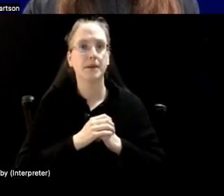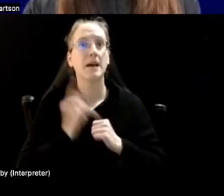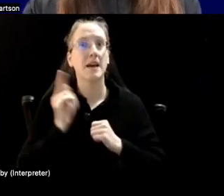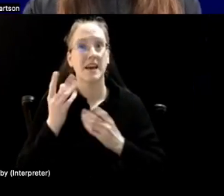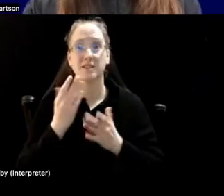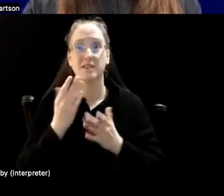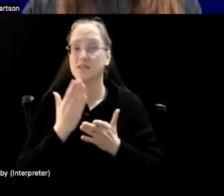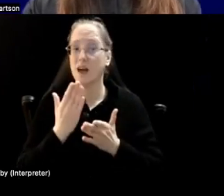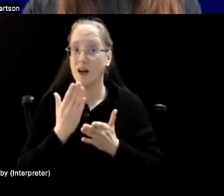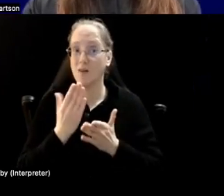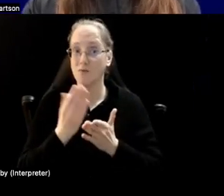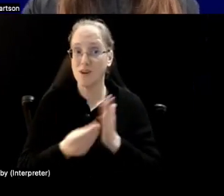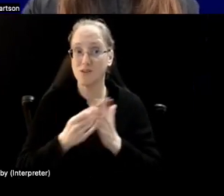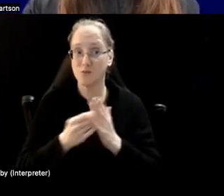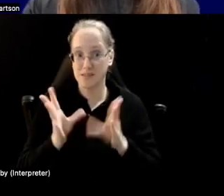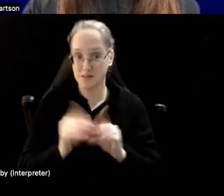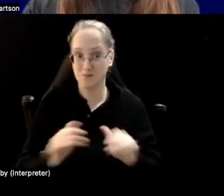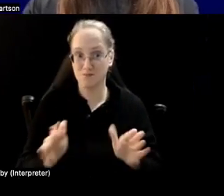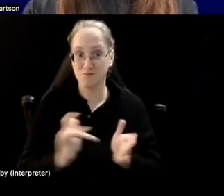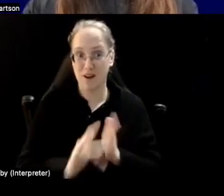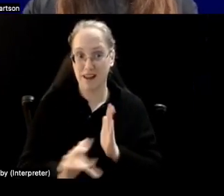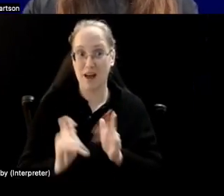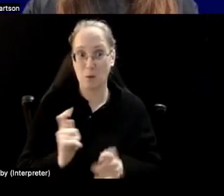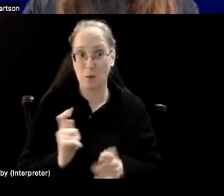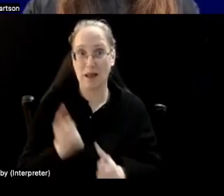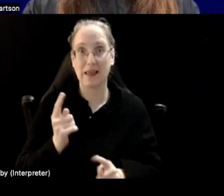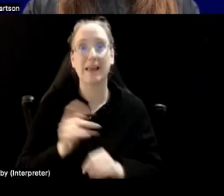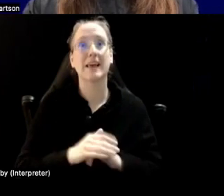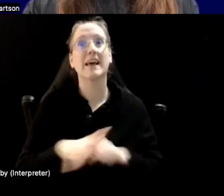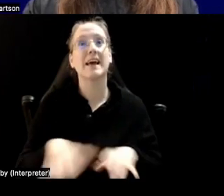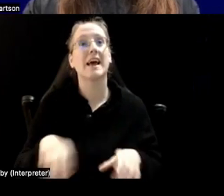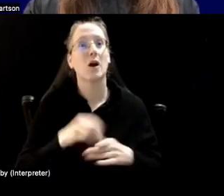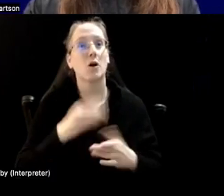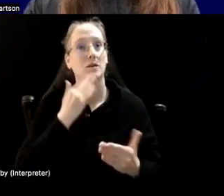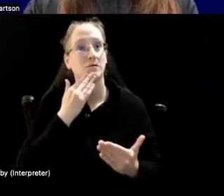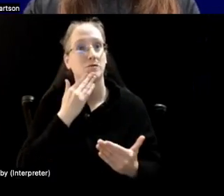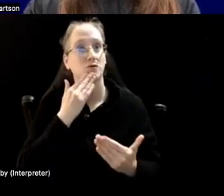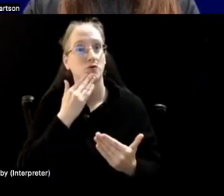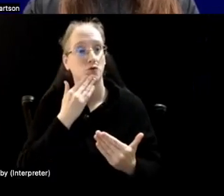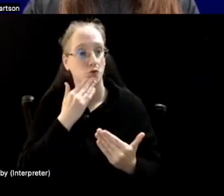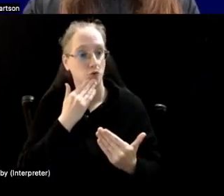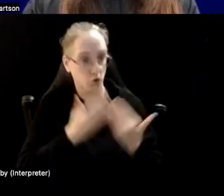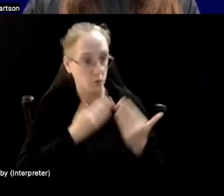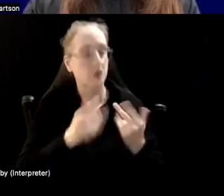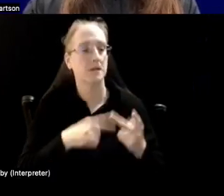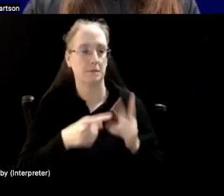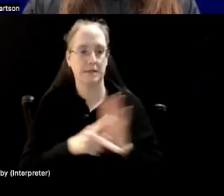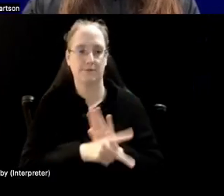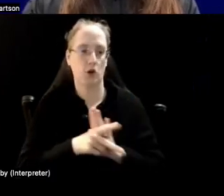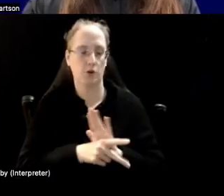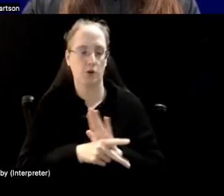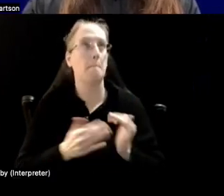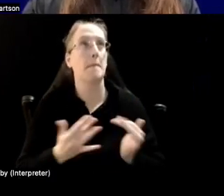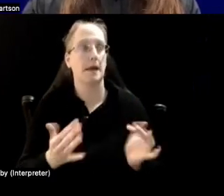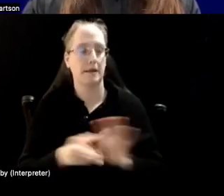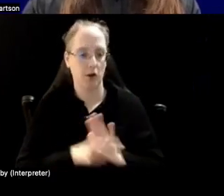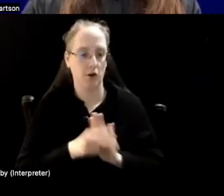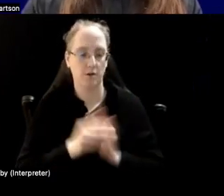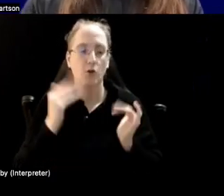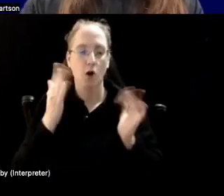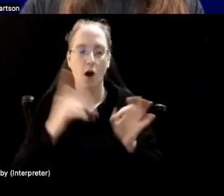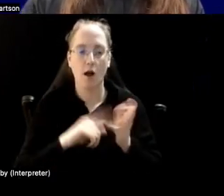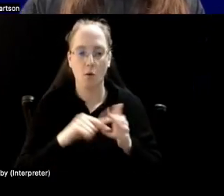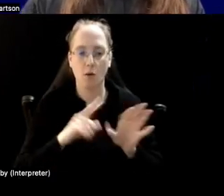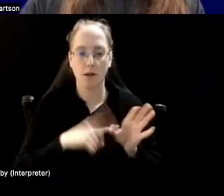and it contains descriptions but also a number of videos, many videos, of high quality interactions.